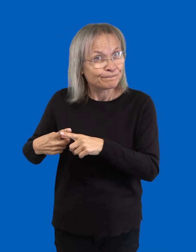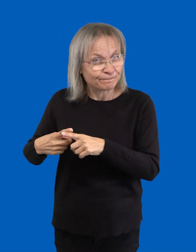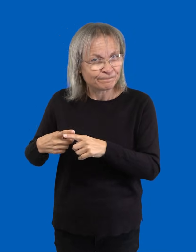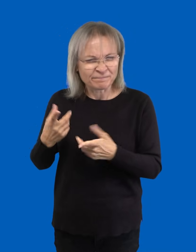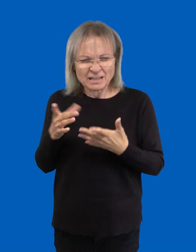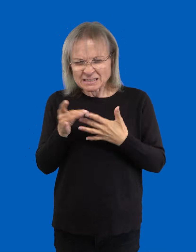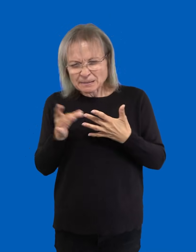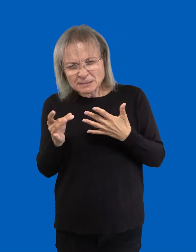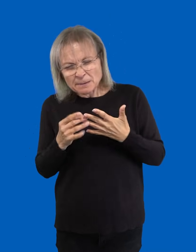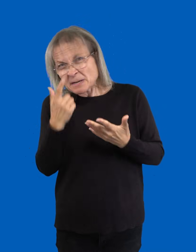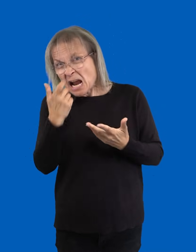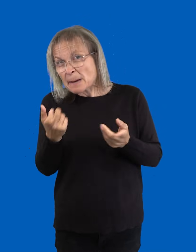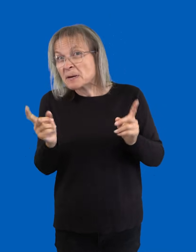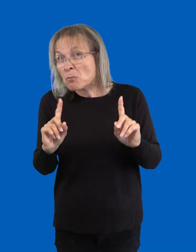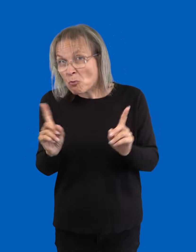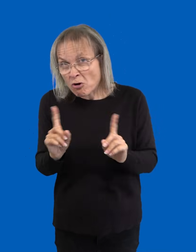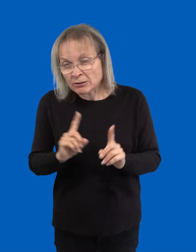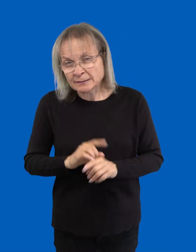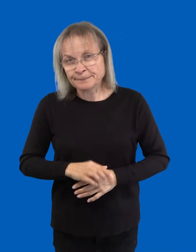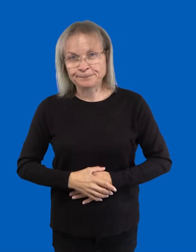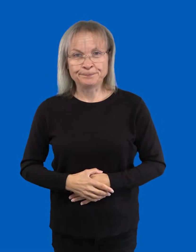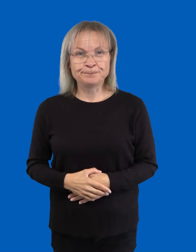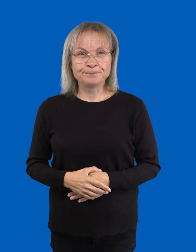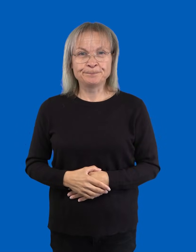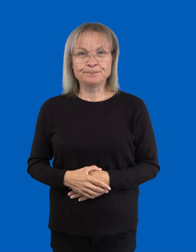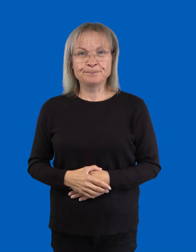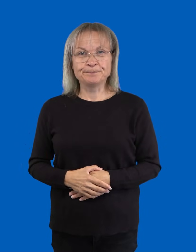These can include: